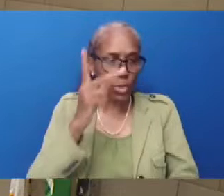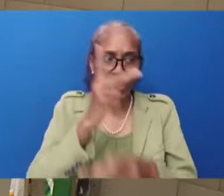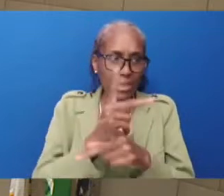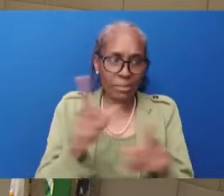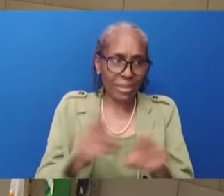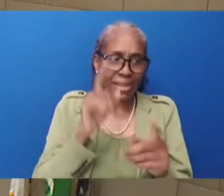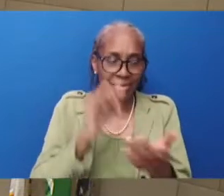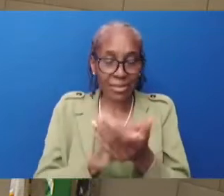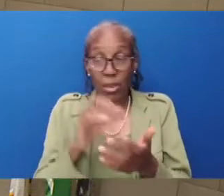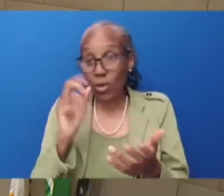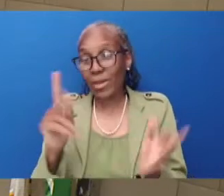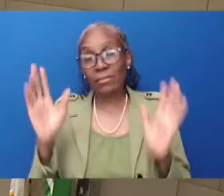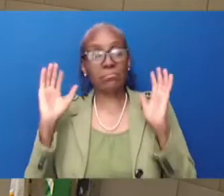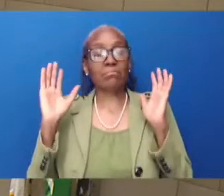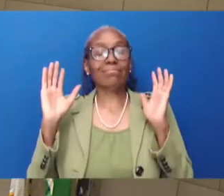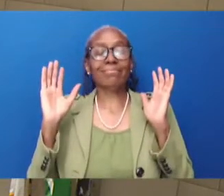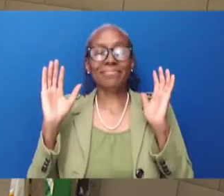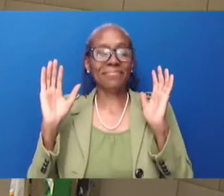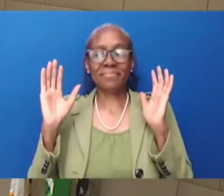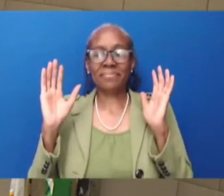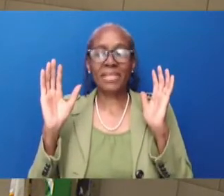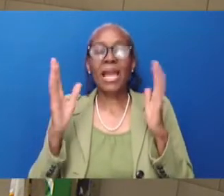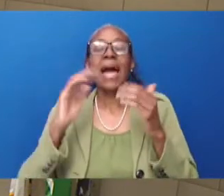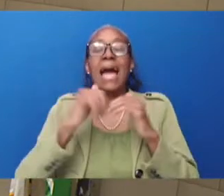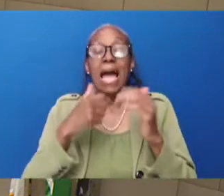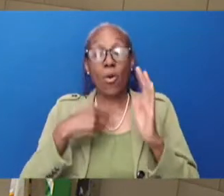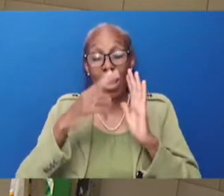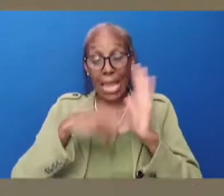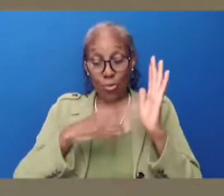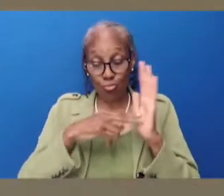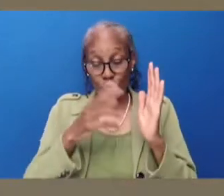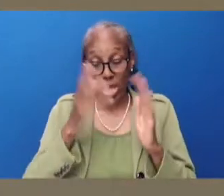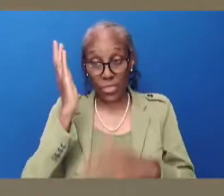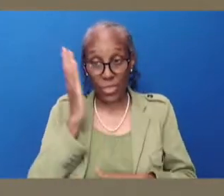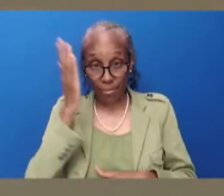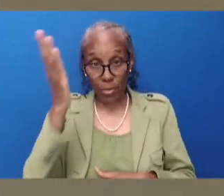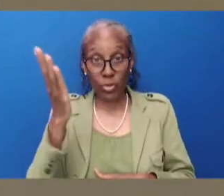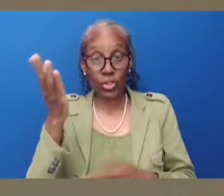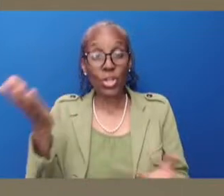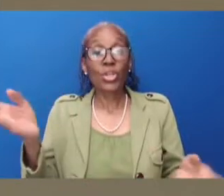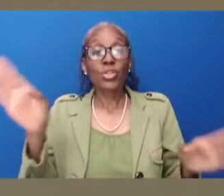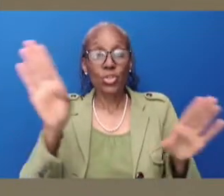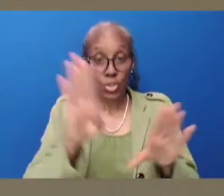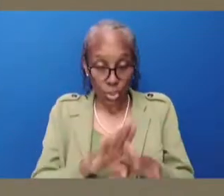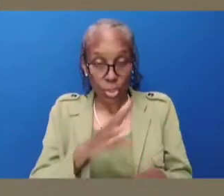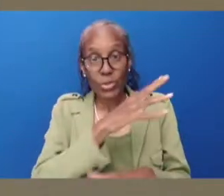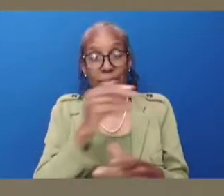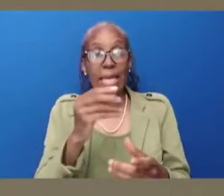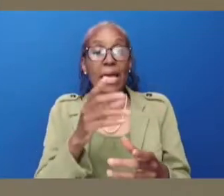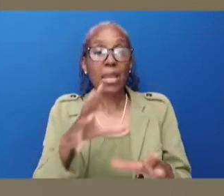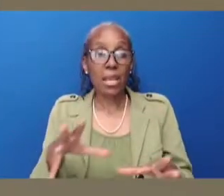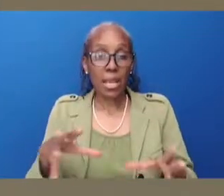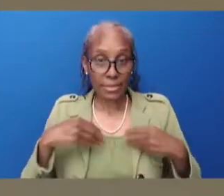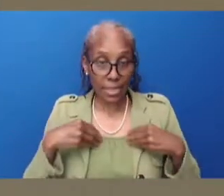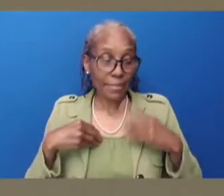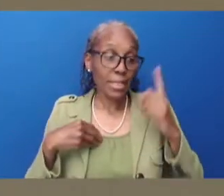AGAINST ITEM THREE. MR. CHAIRMAN? YOU CAN KEEP IT LIKE THAT.